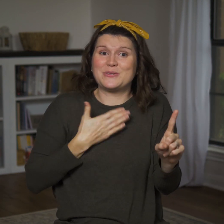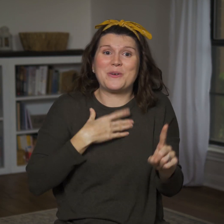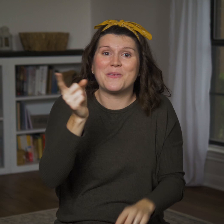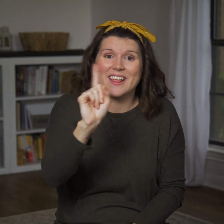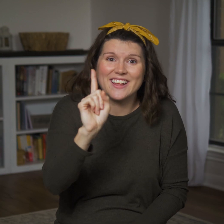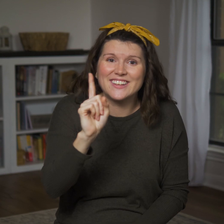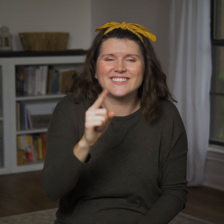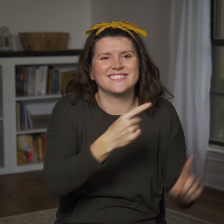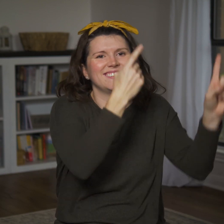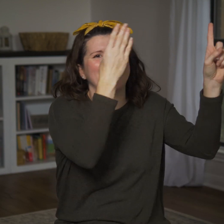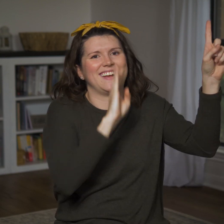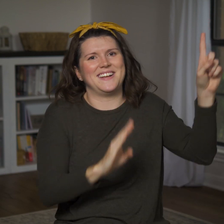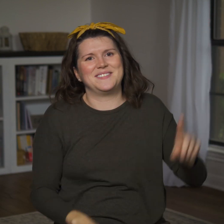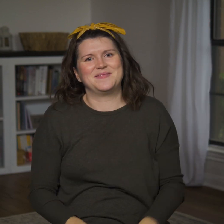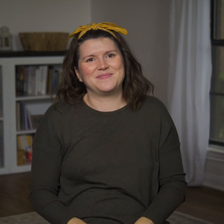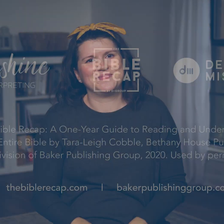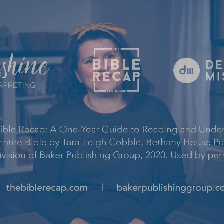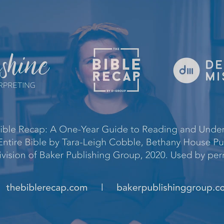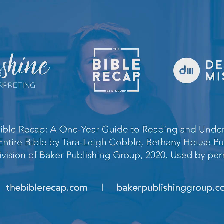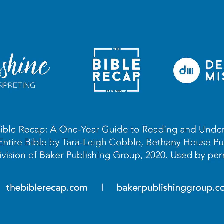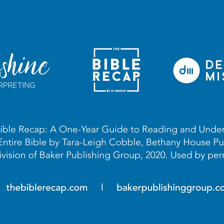He is where the joy is!